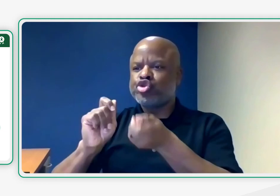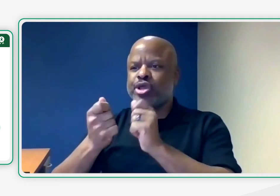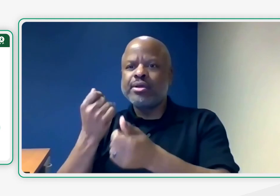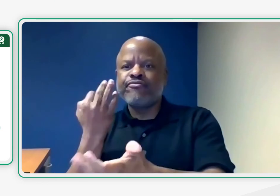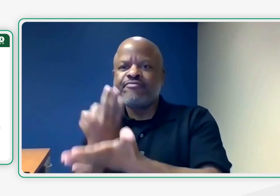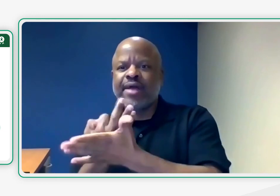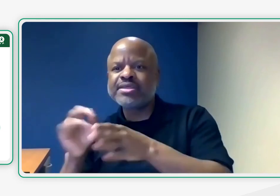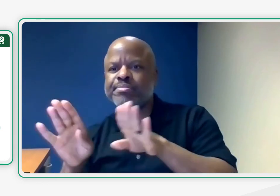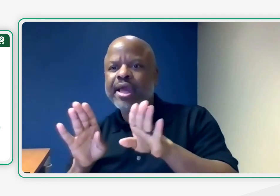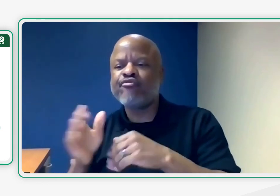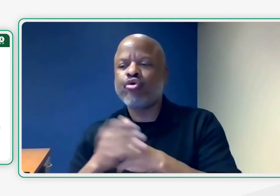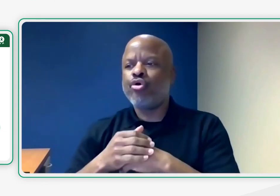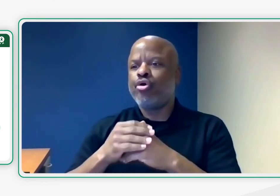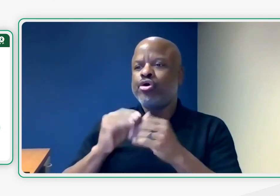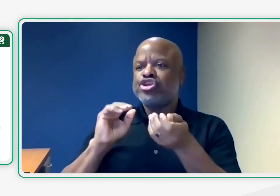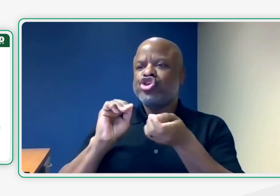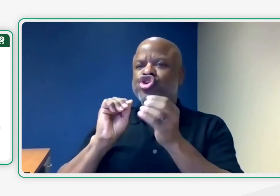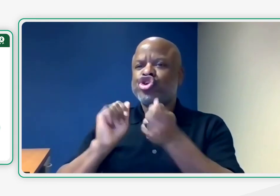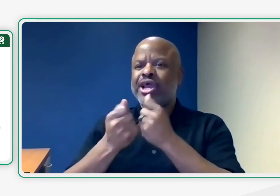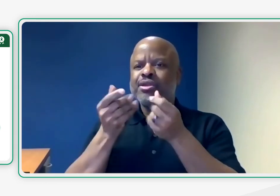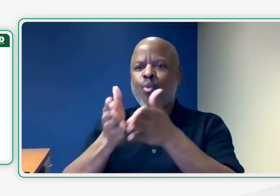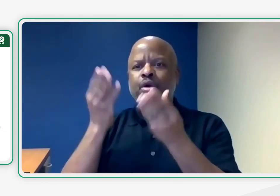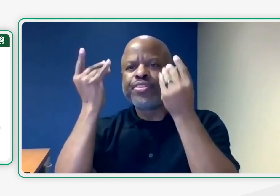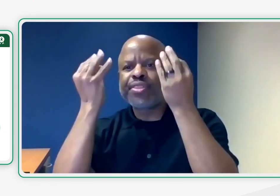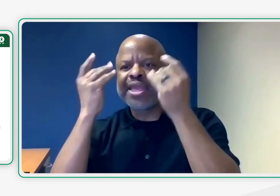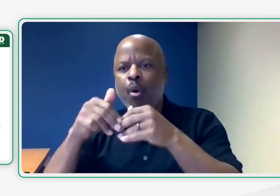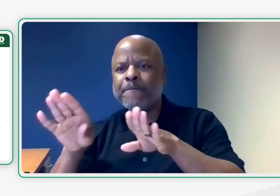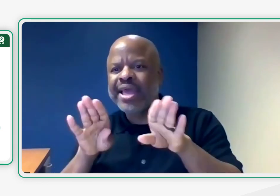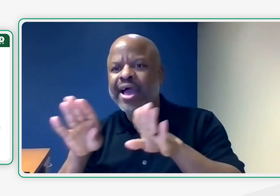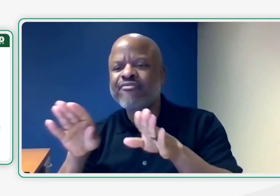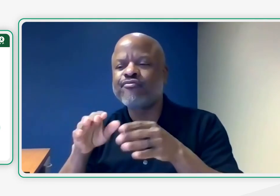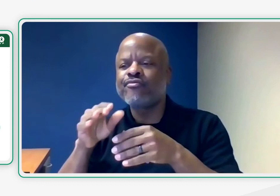We work together with you, alongside you, to change your financial behaviors,